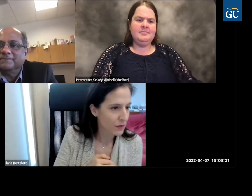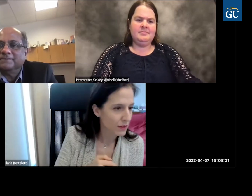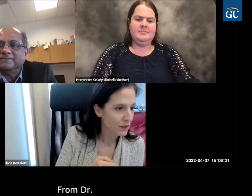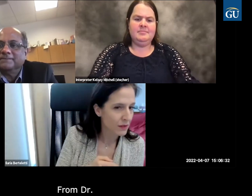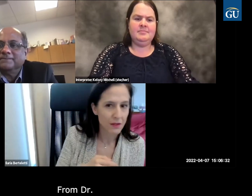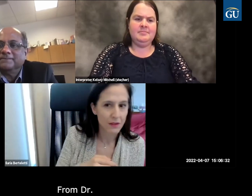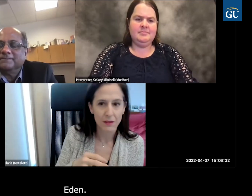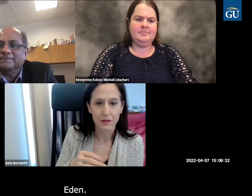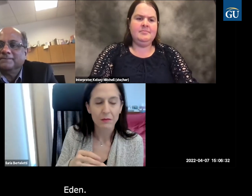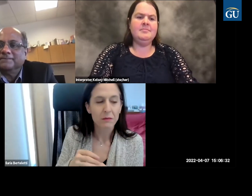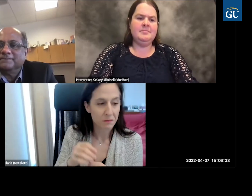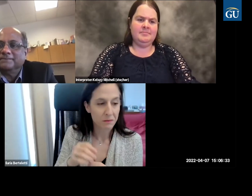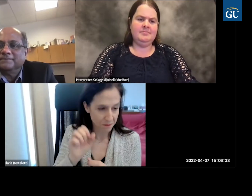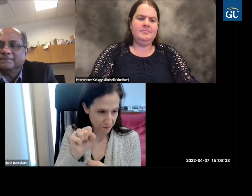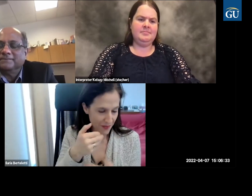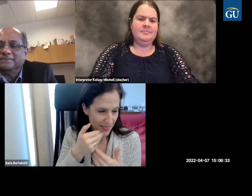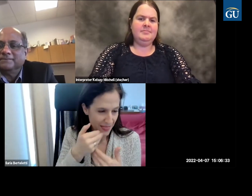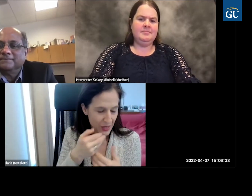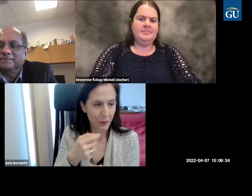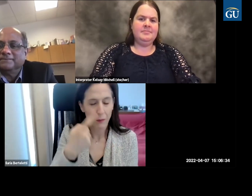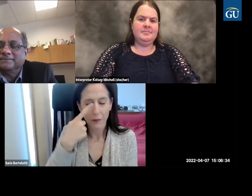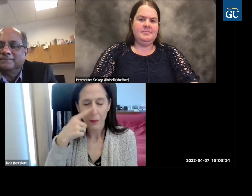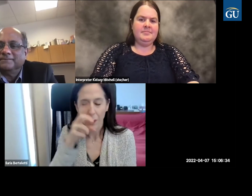from dr eden